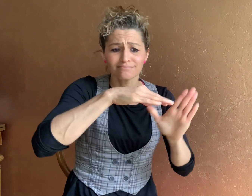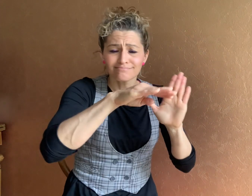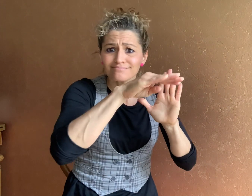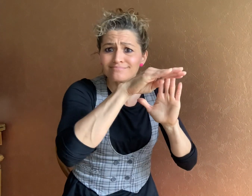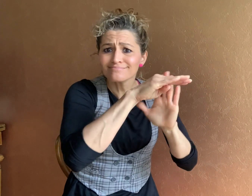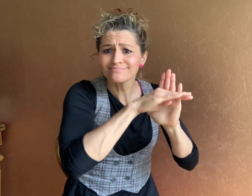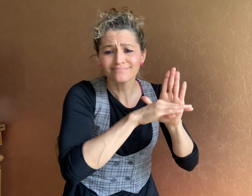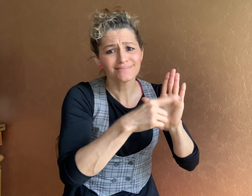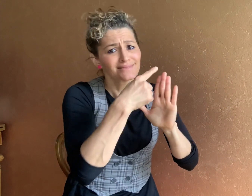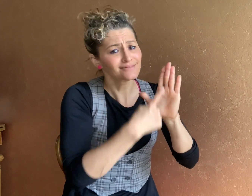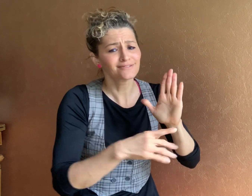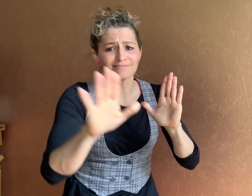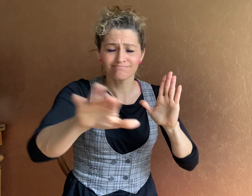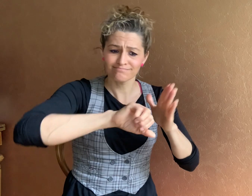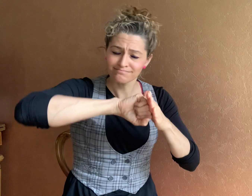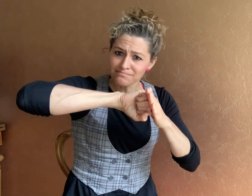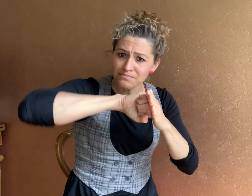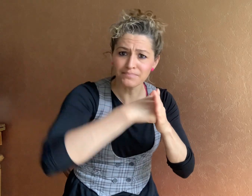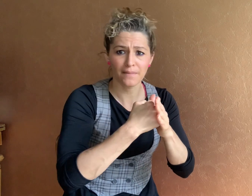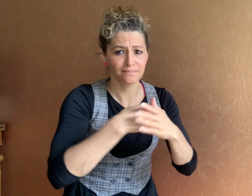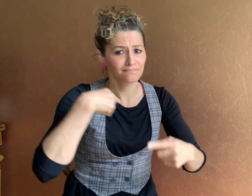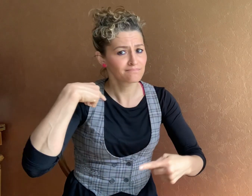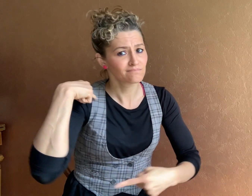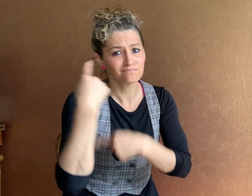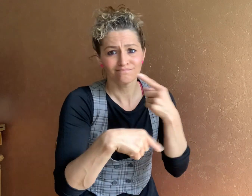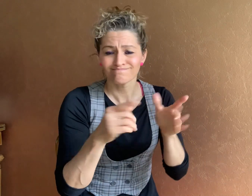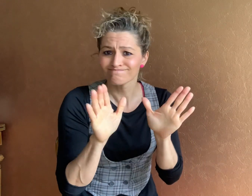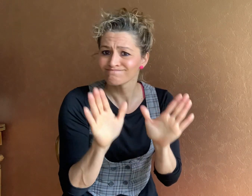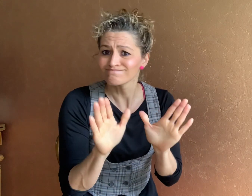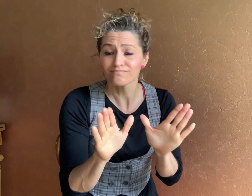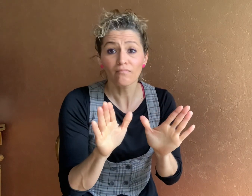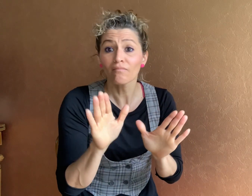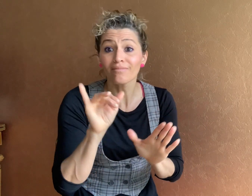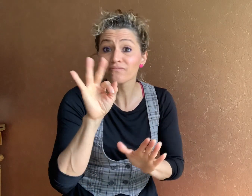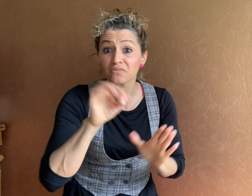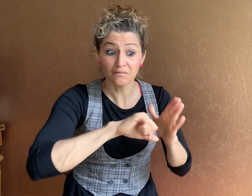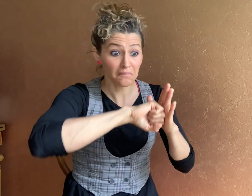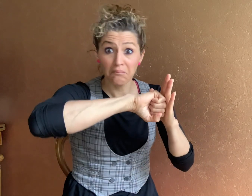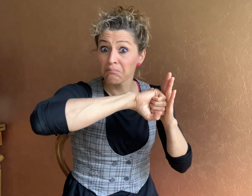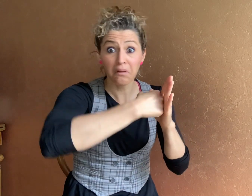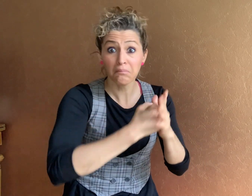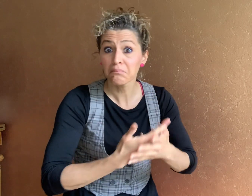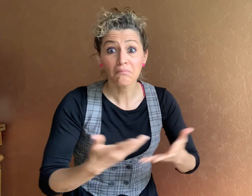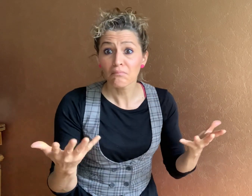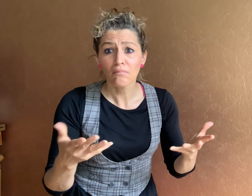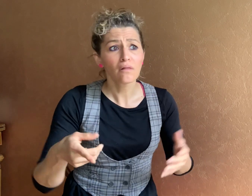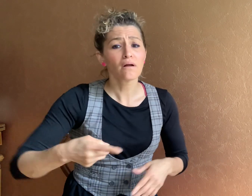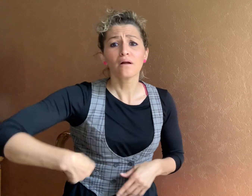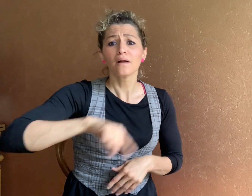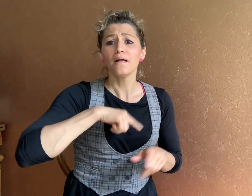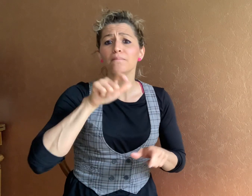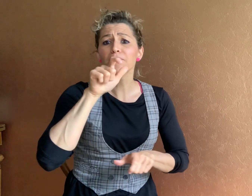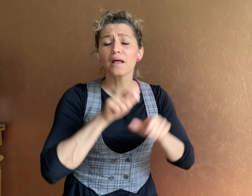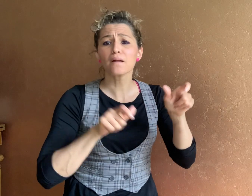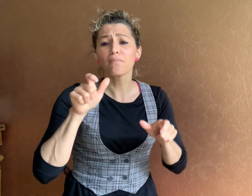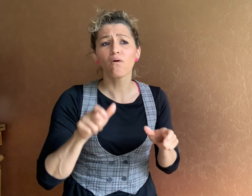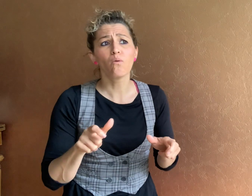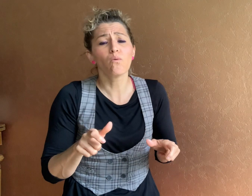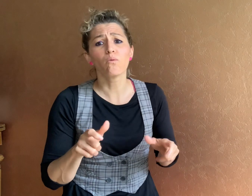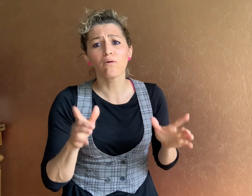to remain in effect, otherwise people will “forget” and